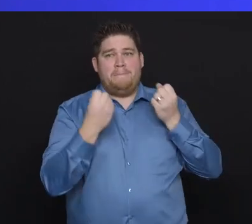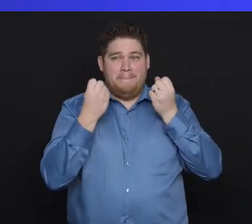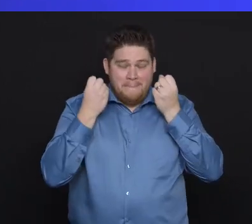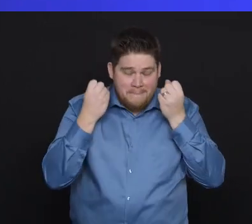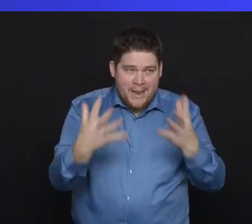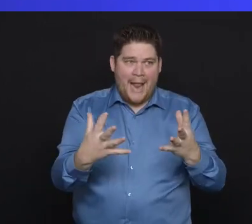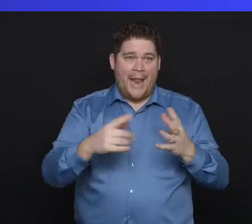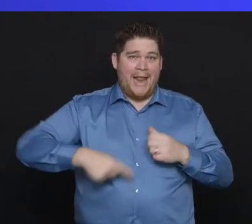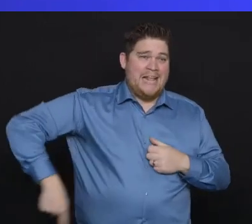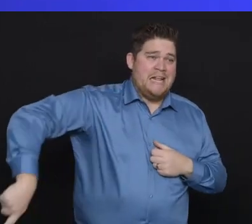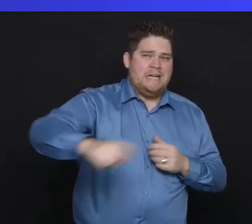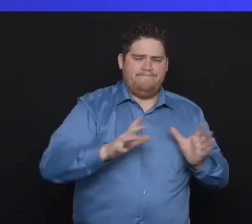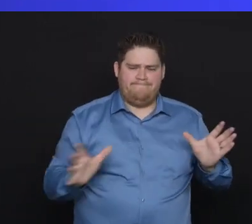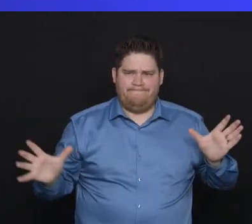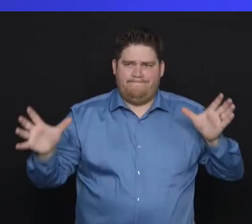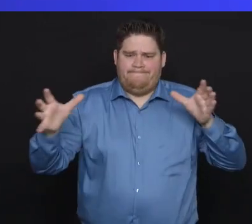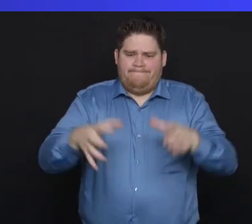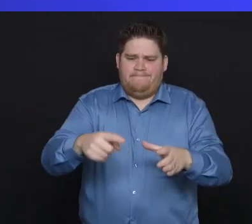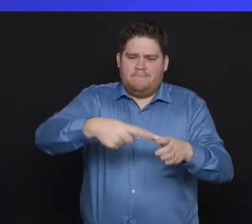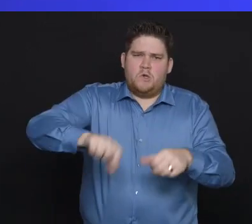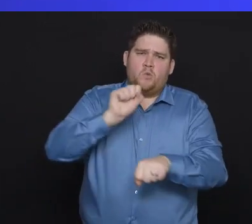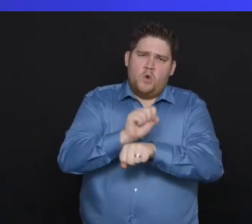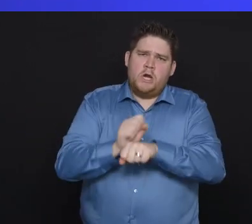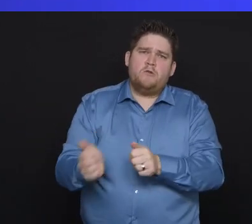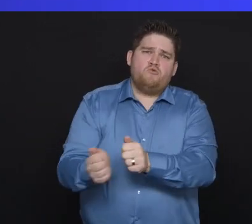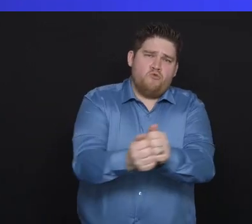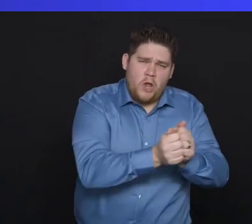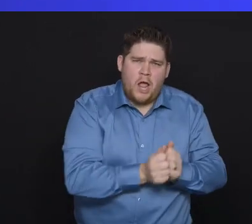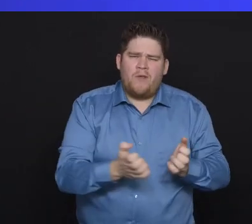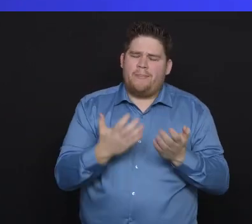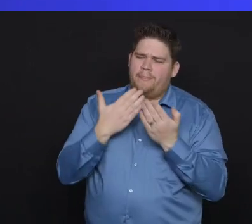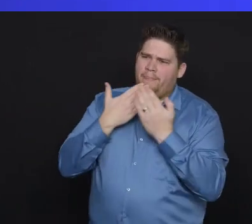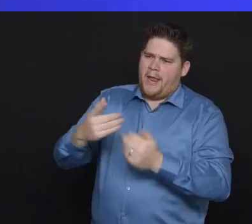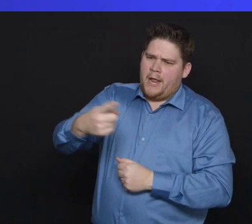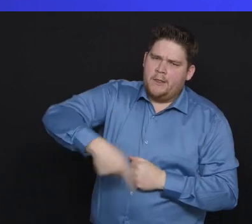We wish to thank them very much. Next question.